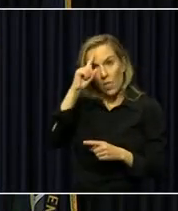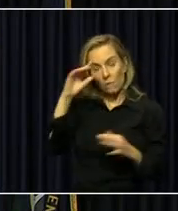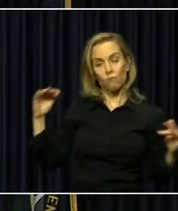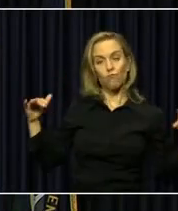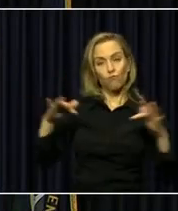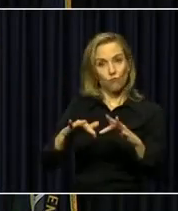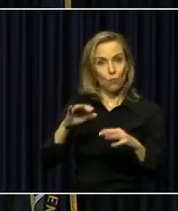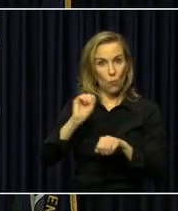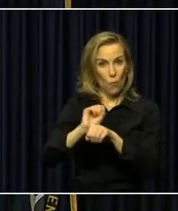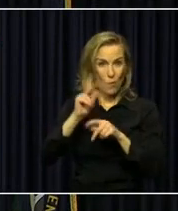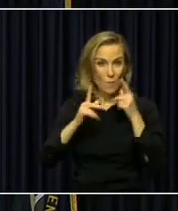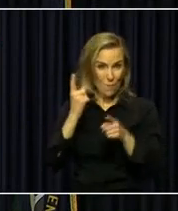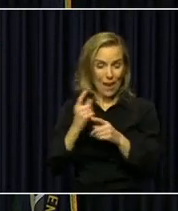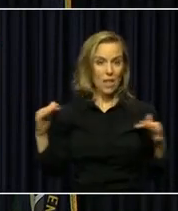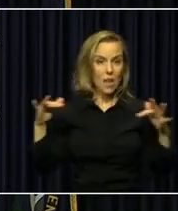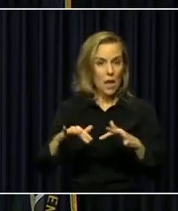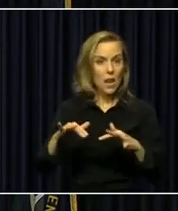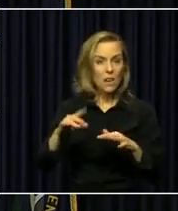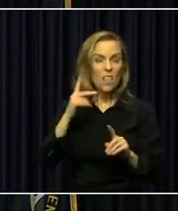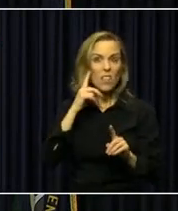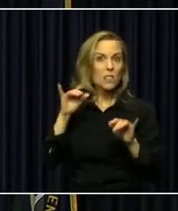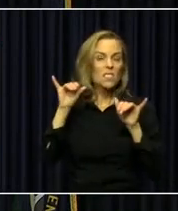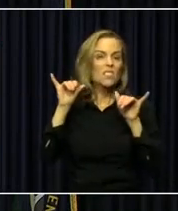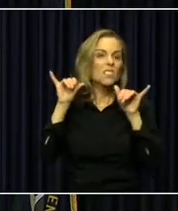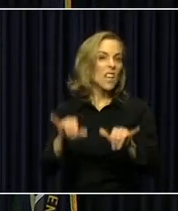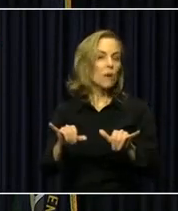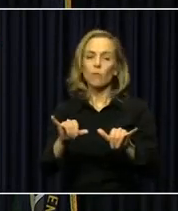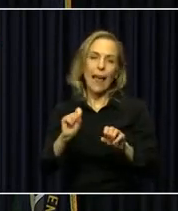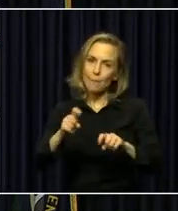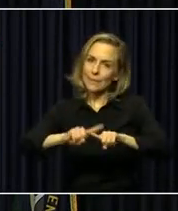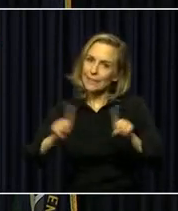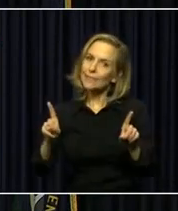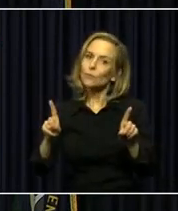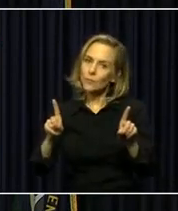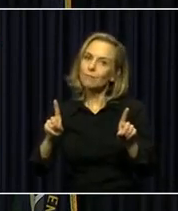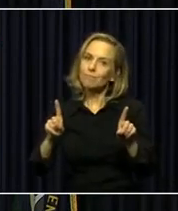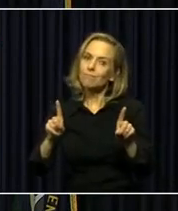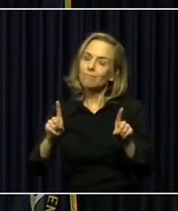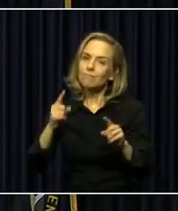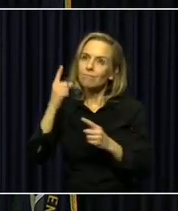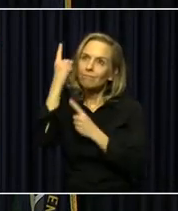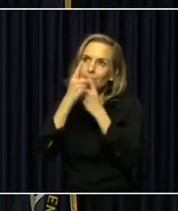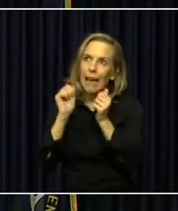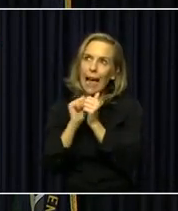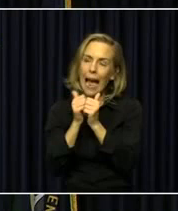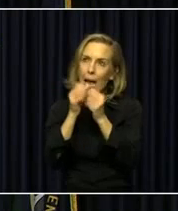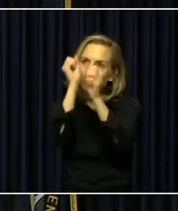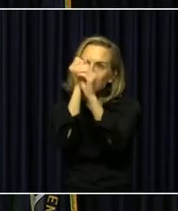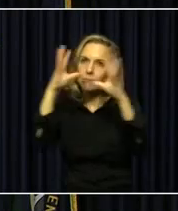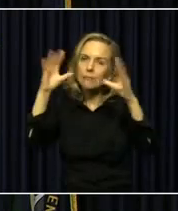SOME METRICS ABOUT WHERE WE ARE